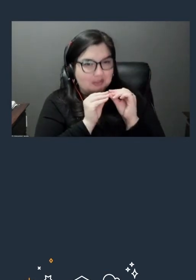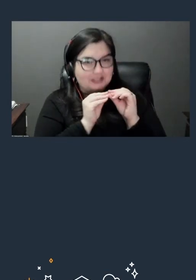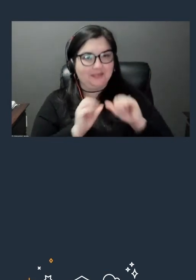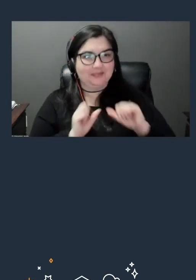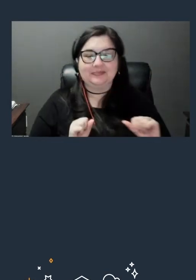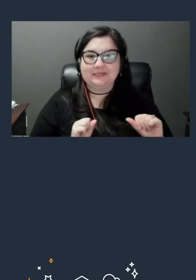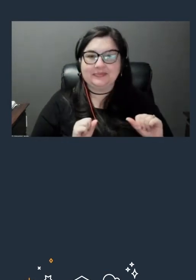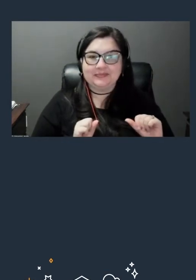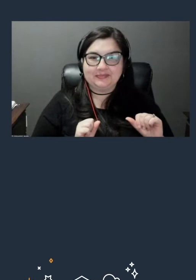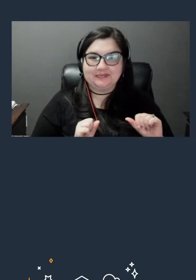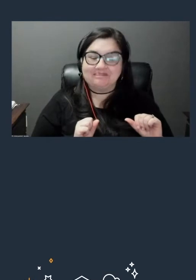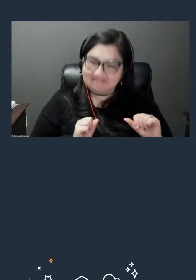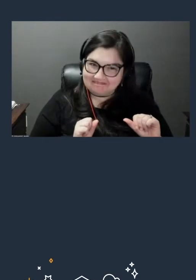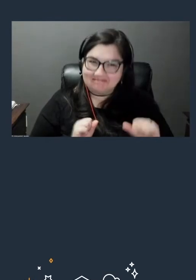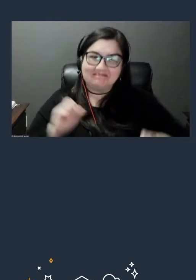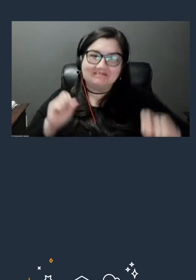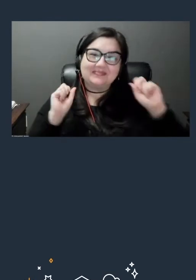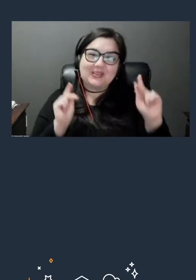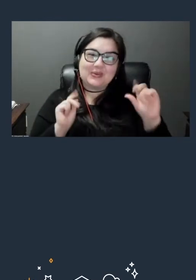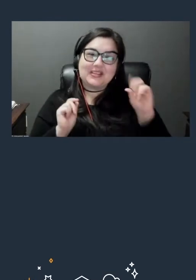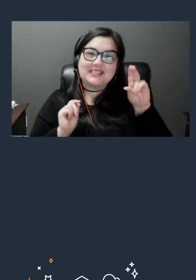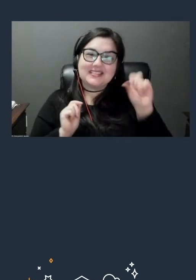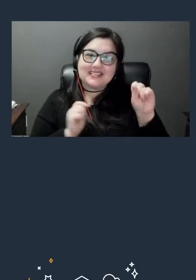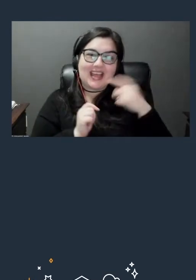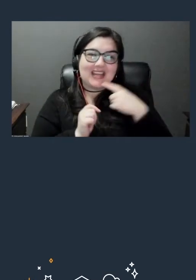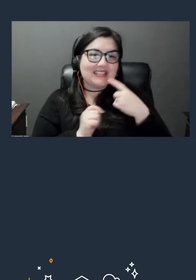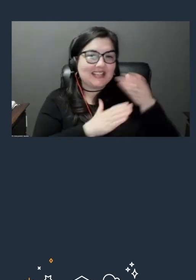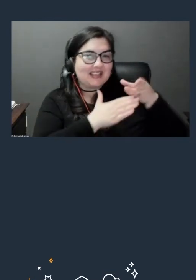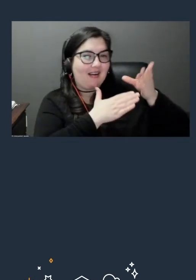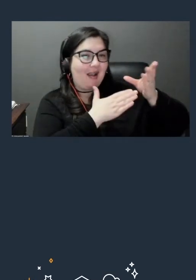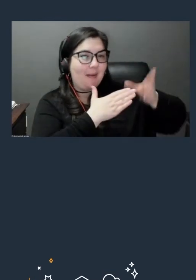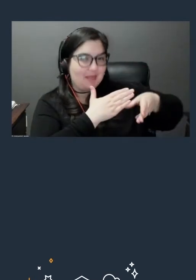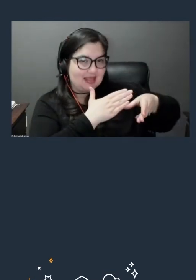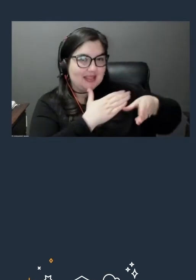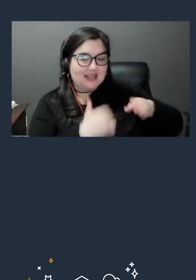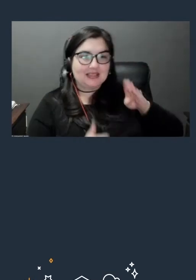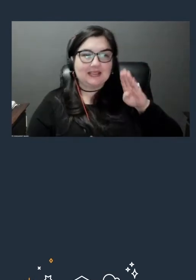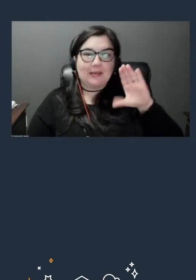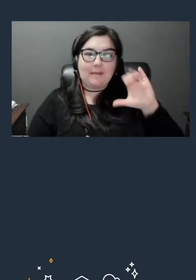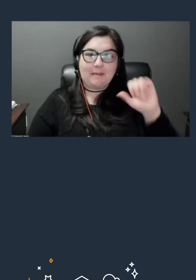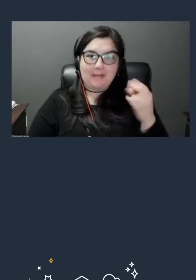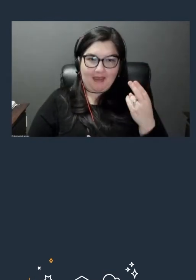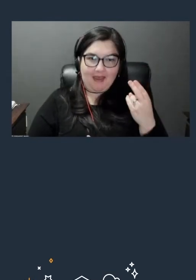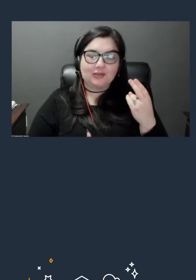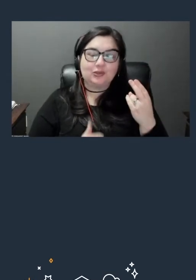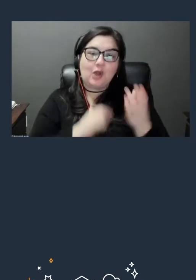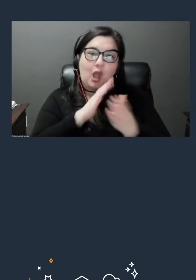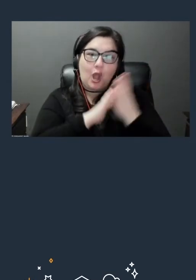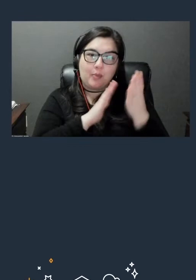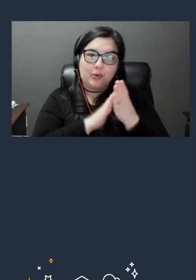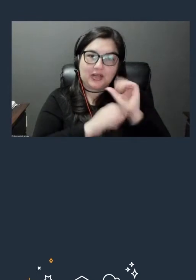Okay, the status is now completed. So now that the batch operations job is done, our replication should have happened.